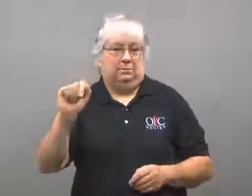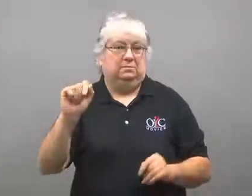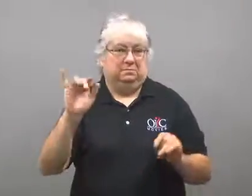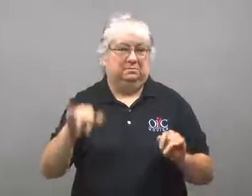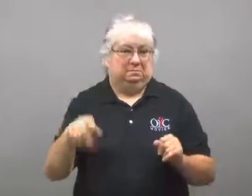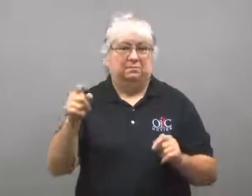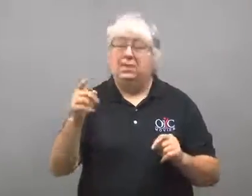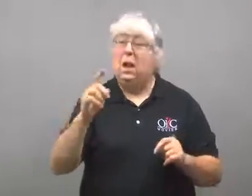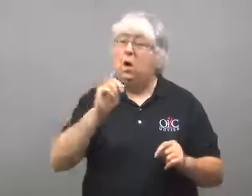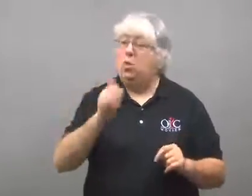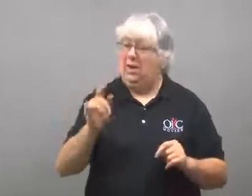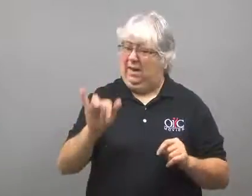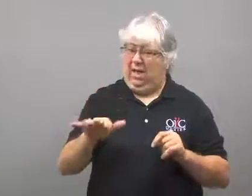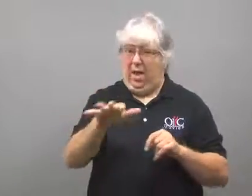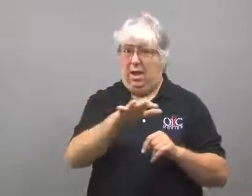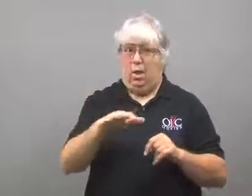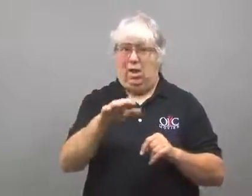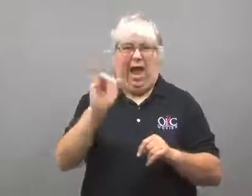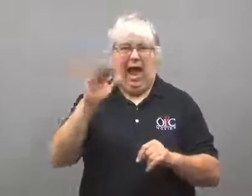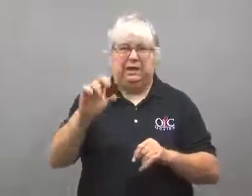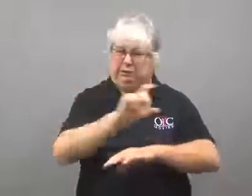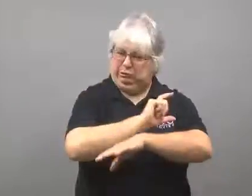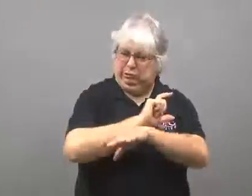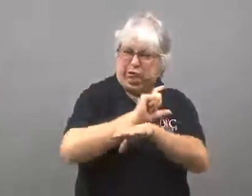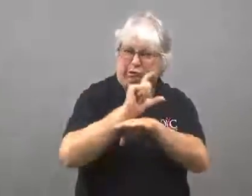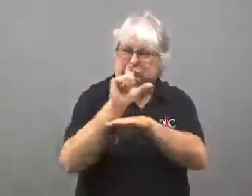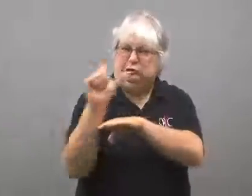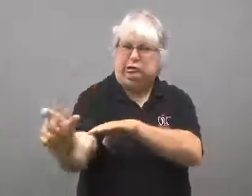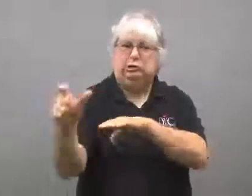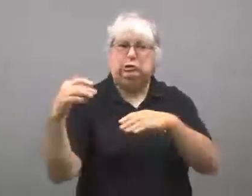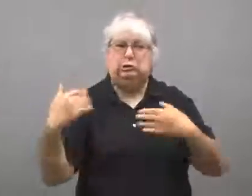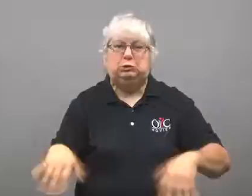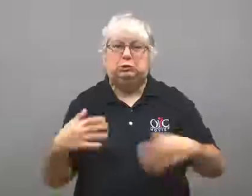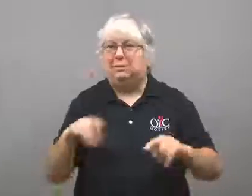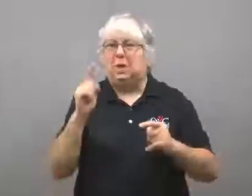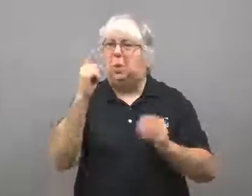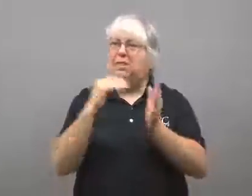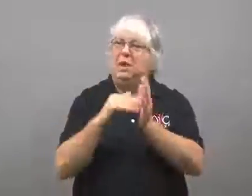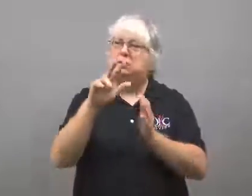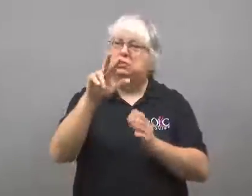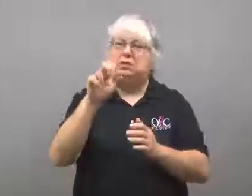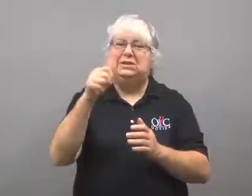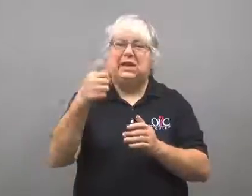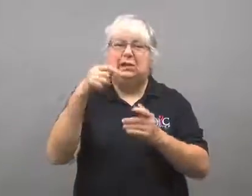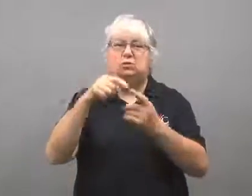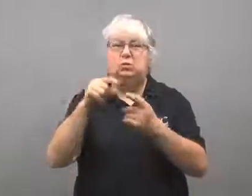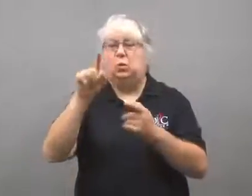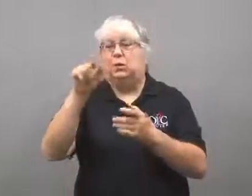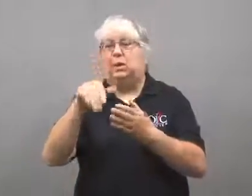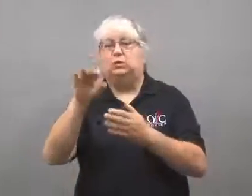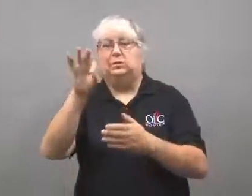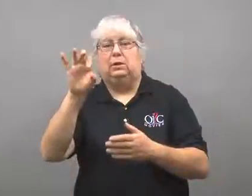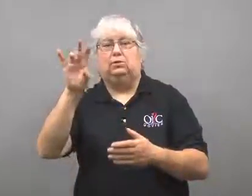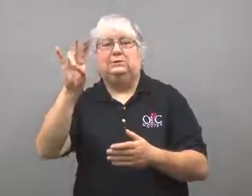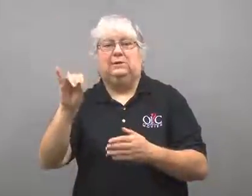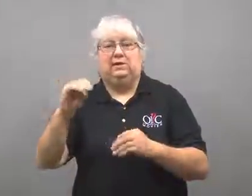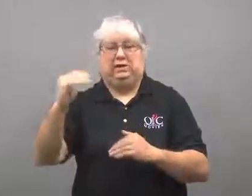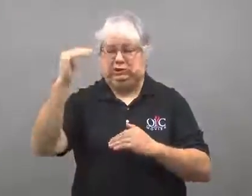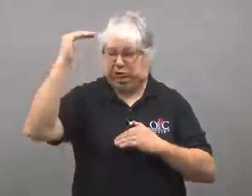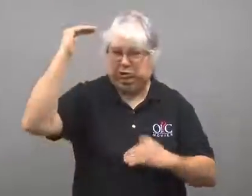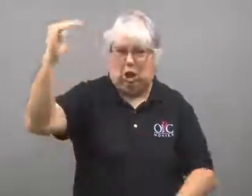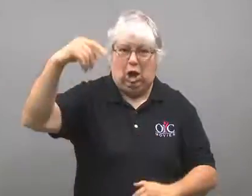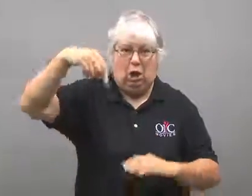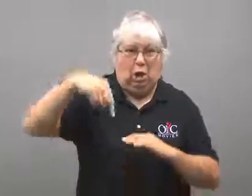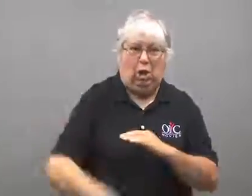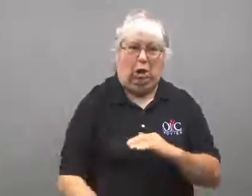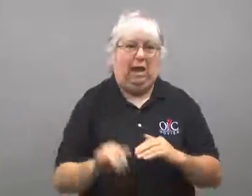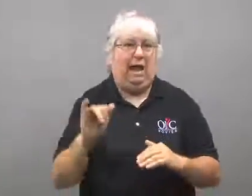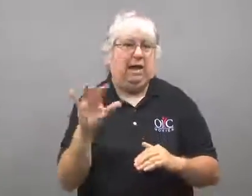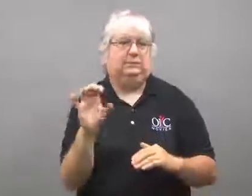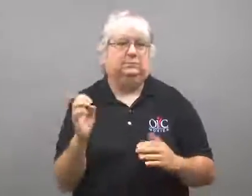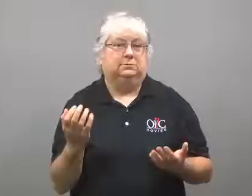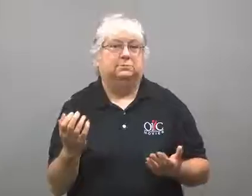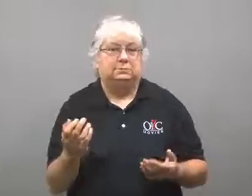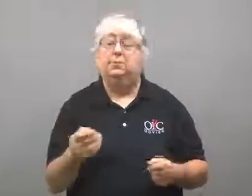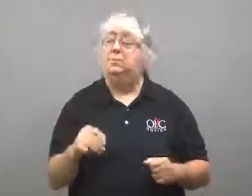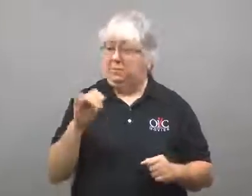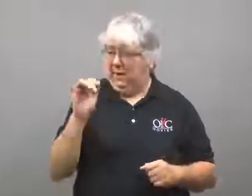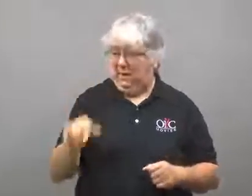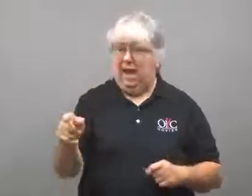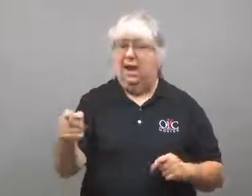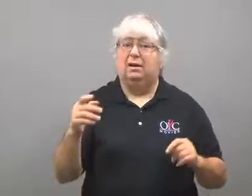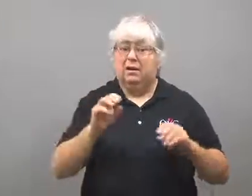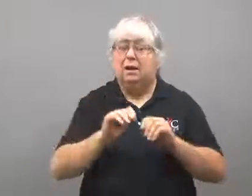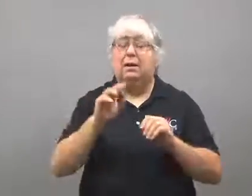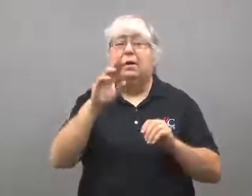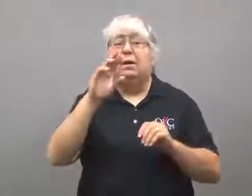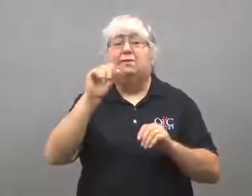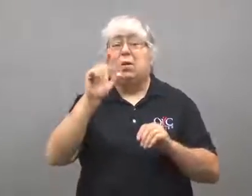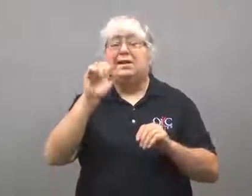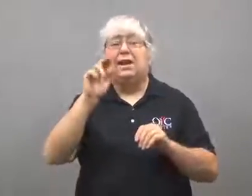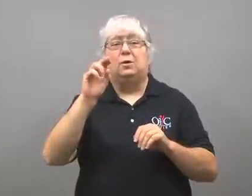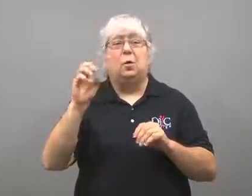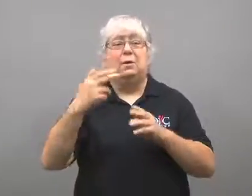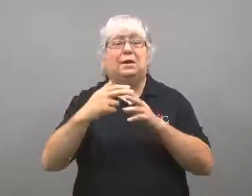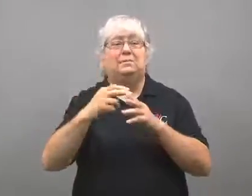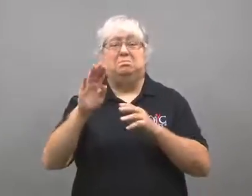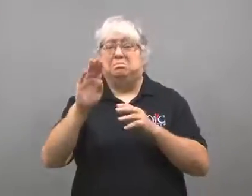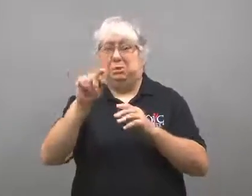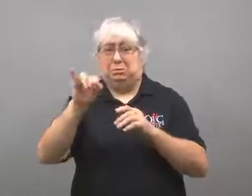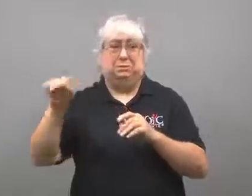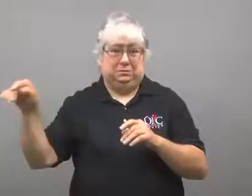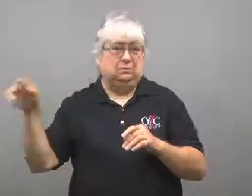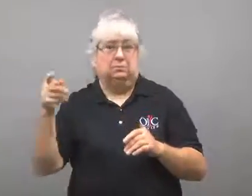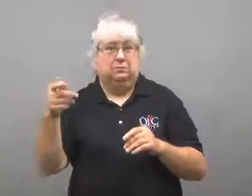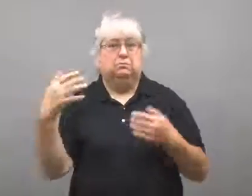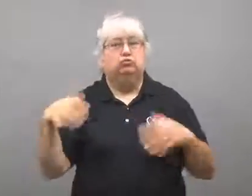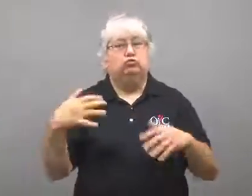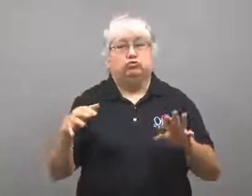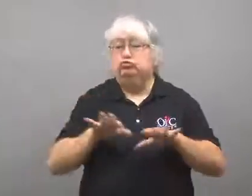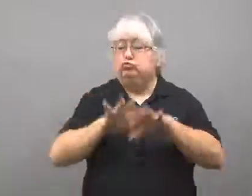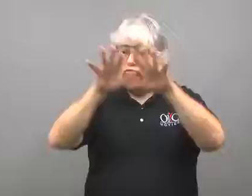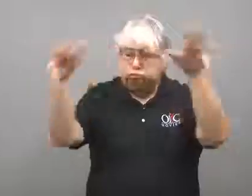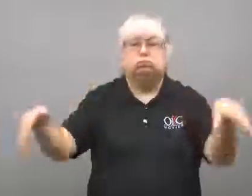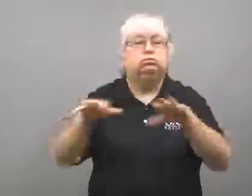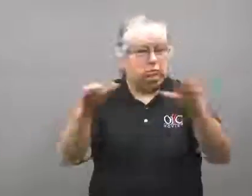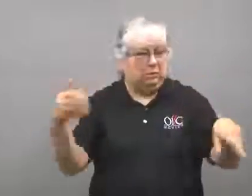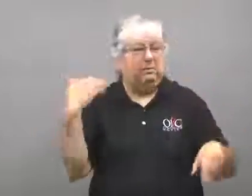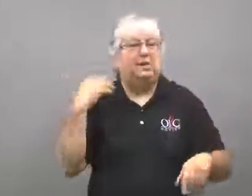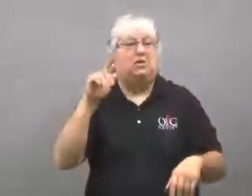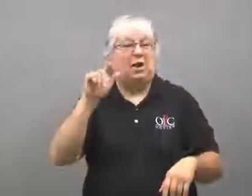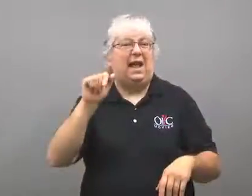The area is under ice that is 1,310 to 1,970 feet thick.